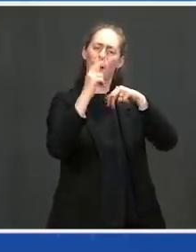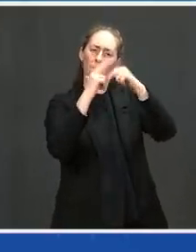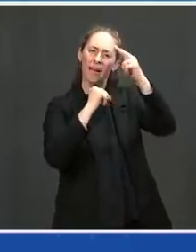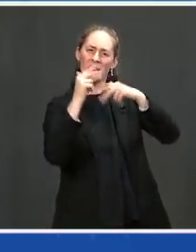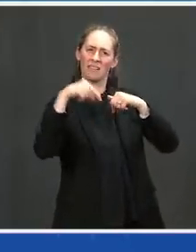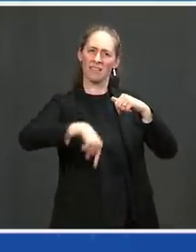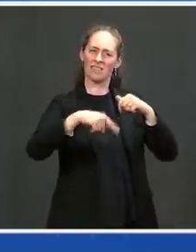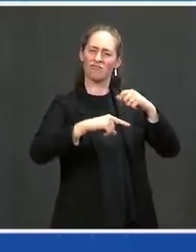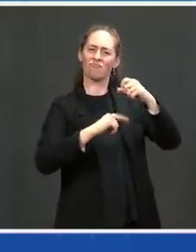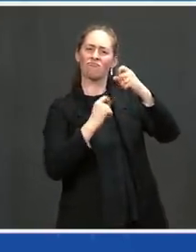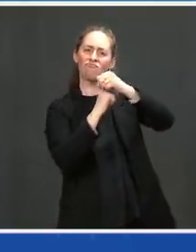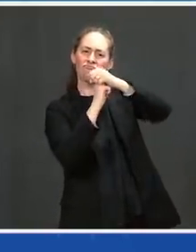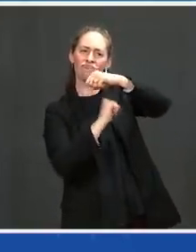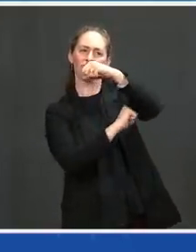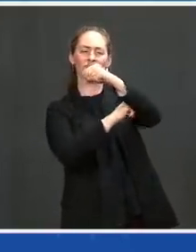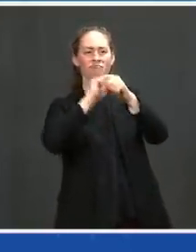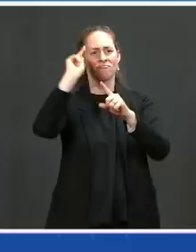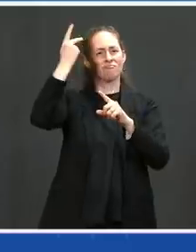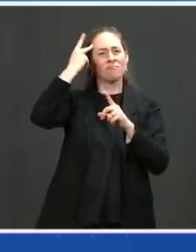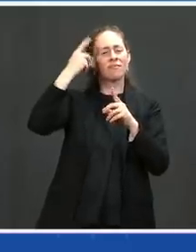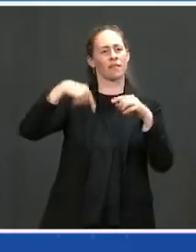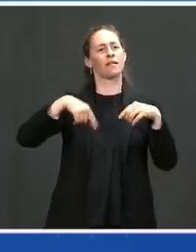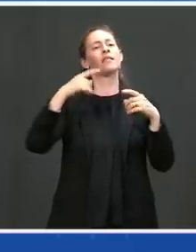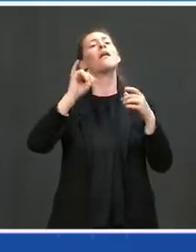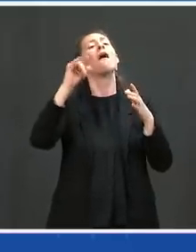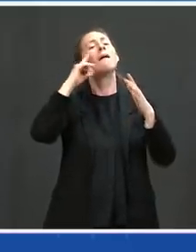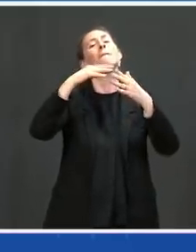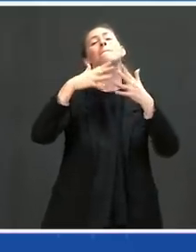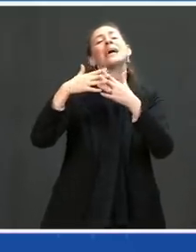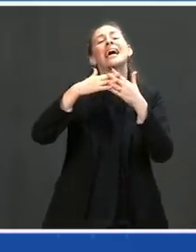They built America, and unions built them."